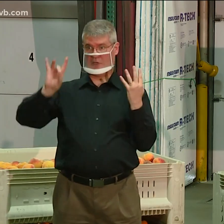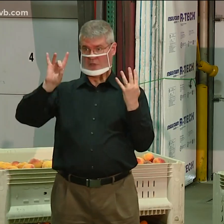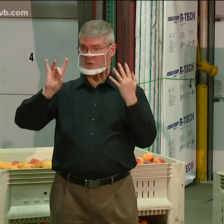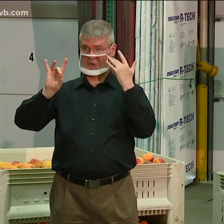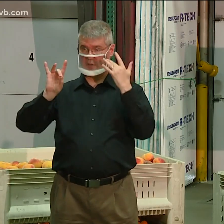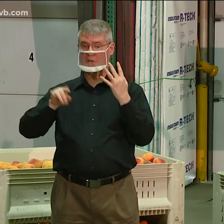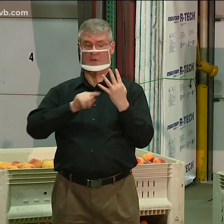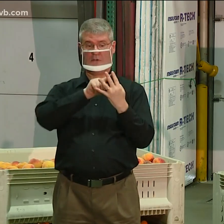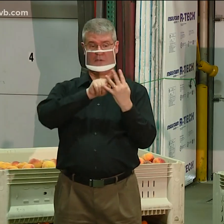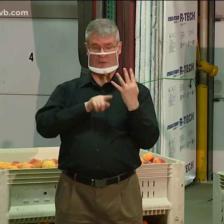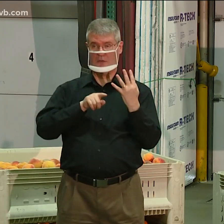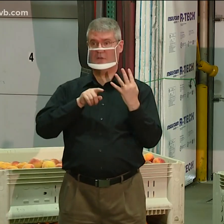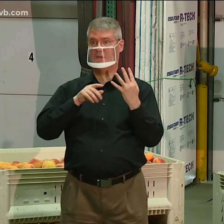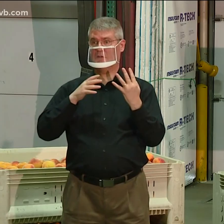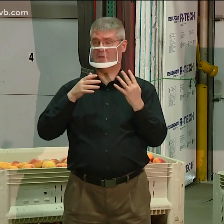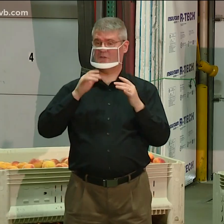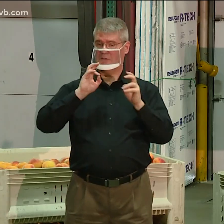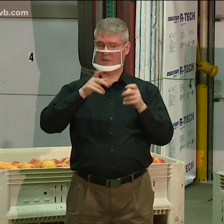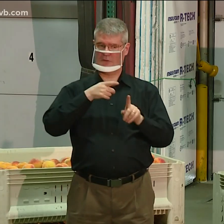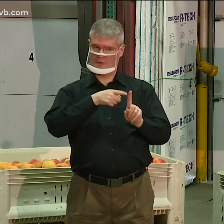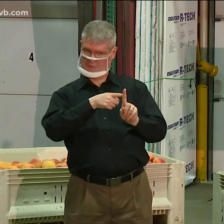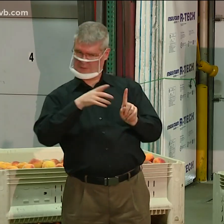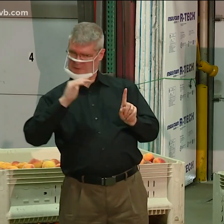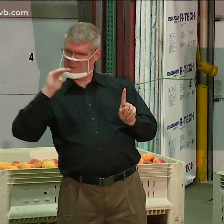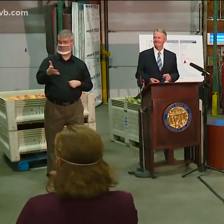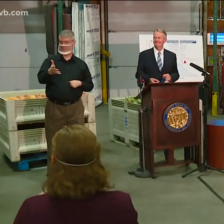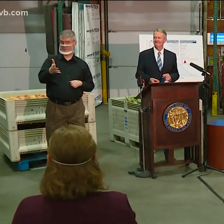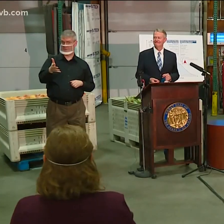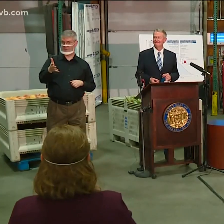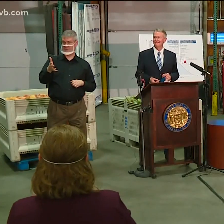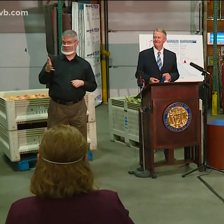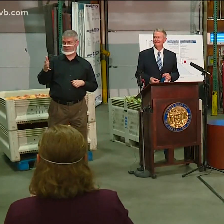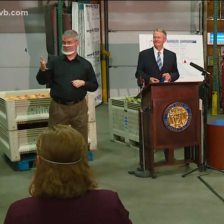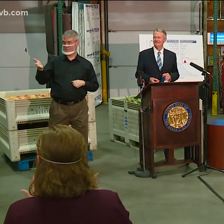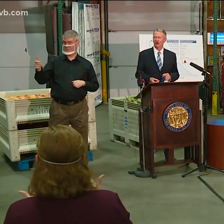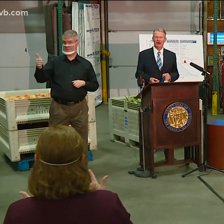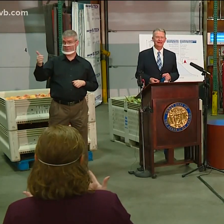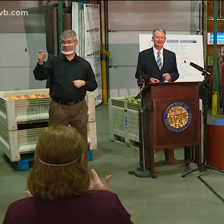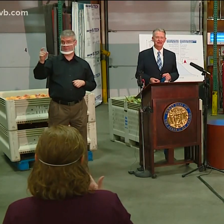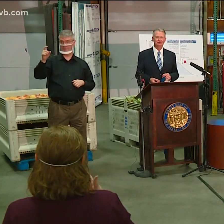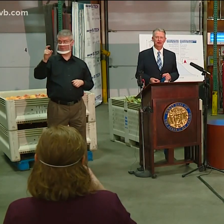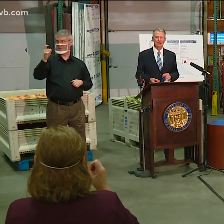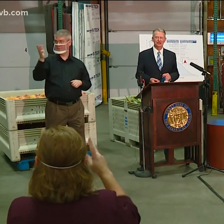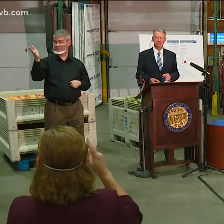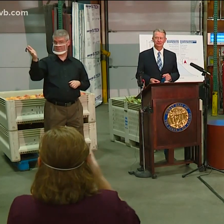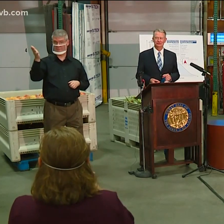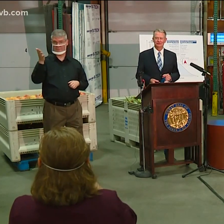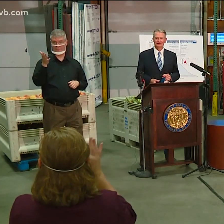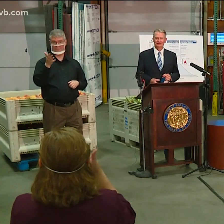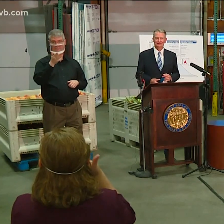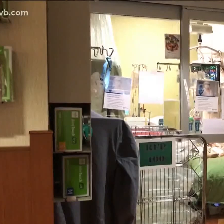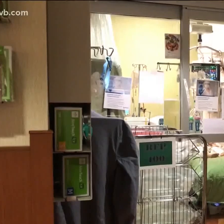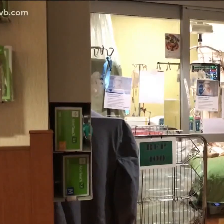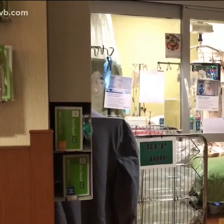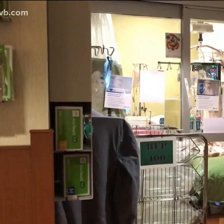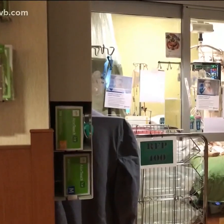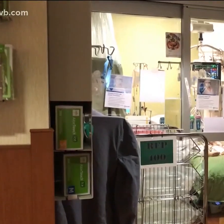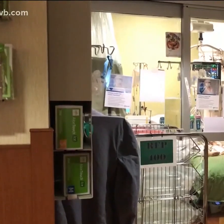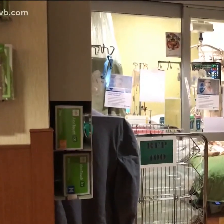CAPACITY GOING FORWARD. I REALLY FELT CAPACITY GOING FORWARD. I REALLY FELT THEY CAPACITY GOING FORWARD. I REALLY FELT THEY WERE FORWARD. I REALLY FELT THEY WERE FORWARD. I REALLY FELT THEY WERE GREAT FORWARD. I REALLY FELT THEY WERE GREAT METRICS I REALLY FELT THEY WERE GREAT METRICS I REALLY FELT THEY WERE GREAT METRICS ORIGNALLY. I REALLY FELT THEY WERE GREAT METRICS ORIGNALLY. BUT I REALLY FELT THEY WERE GREAT METRICS ORIGNALLY. BUT NOW GREAT METRICS ORIGNALLY. BUT NOW GREAT METRICS ORIGNALLY. BUT NOW THINGS GREAT METRICS ORIGNALLY. BUT NOW THINGS ARE GREAT METRICS ORIGNALLY. BUT NOW THINGS ARE CHANGING ORIGNALLY. BUT NOW THINGS ARE CHANGING ORIGNALLY. BUT NOW THINGS ARE CHANGING OVERALL ORIGNALLY. BUT NOW THINGS ARE CHANGING OVERALL -- ORIGNALLY. BUT NOW THINGS ARE CHANGING OVERALL -- GOVERNOR THINGS ARE CHANGING OVERALL -- GOVERNOR THINGS ARE CHANGING OVERALL -- GOVERNOR LITTLE THINGS ARE CHANGING OVERALL -- GOVERNOR LITTLE SAYS THINGS ARE CHANGING OVERALL -- GOVERNOR LITTLE SAYS IDAHO THINGS ARE CHANGING OVERALL -- GOVERNOR LITTLE SAYS IDAHO IS OVERALL -- GOVERNOR LITTLE SAYS IDAHO IS OVERALL -- GOVERNOR LITTLE SAYS IDAHO IS TRENDING OVERALL -- GOVERNOR LITTLE SAYS IDAHO IS TRENDING IN OVERALL -- GOVERNOR LITTLE SAYS IDAHO IS TRENDING IN THE OVERALL -- GOVERNOR LITTLE SAYS IDAHO IS TRENDING IN THE RIGHT LITTLE SAYS IDAHO IS TRENDING IN THE RIGHT LITTLE SAYS IDAHO IS TRENDING IN THE RIGHT DIRECTION LITTLE SAYS IDAHO IS TRENDING IN THE RIGHT DIRECTION THOUGH LITTLE SAYS IDAHO IS TRENDING IN THE RIGHT DIRECTION THOUGH IN TRENDING IN THE RIGHT DIRECTION THOUGH IN TRENDING IN THE RIGHT DIRECTION THOUGH IN RESPONDING TRENDING IN THE RIGHT DIRECTION THOUGH IN RESPONDING TO TRENDING IN THE RIGHT DIRECTION THOUGH IN RESPONDING TO COVID- DIRECTION THOUGH IN RESPONDING TO COVID- DIRECTION THOUGH IN RESPONDING TO COVID- 19. RESPONDING TO COVID- 19. RESPONDING TO COVID- 19. THE RESPONDING TO COVID- 19. THE NUMBERS RESPONDING TO COVID- 19. THE NUMBERS ARE 19. THE NUMBERS ARE 19. THE NUMBERS ARE GETTING 19. THE NUMBERS ARE GETTING BETTER 19. THE NUMBERS ARE GETTING BETTER BUT 19. THE NUMBERS ARE GETTING BETTER BUT NOT